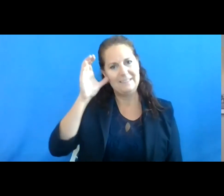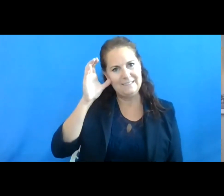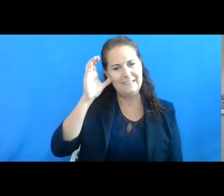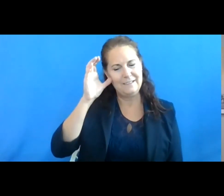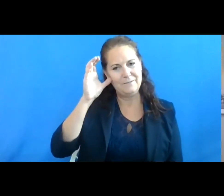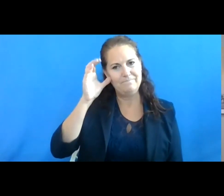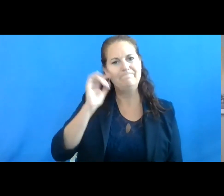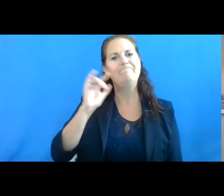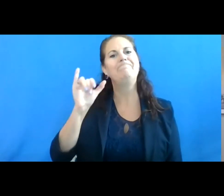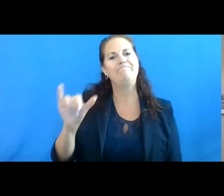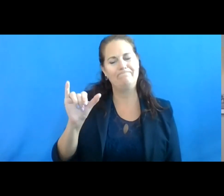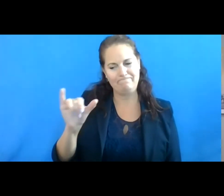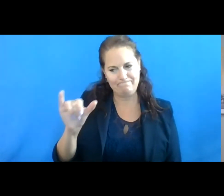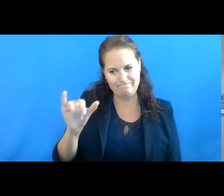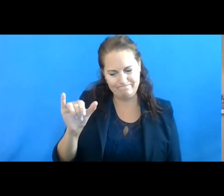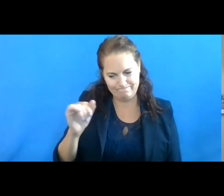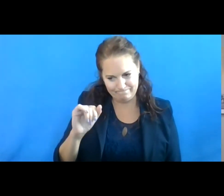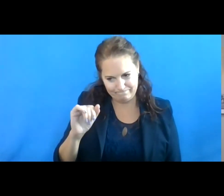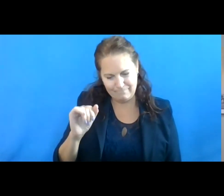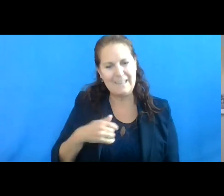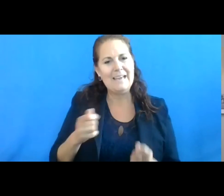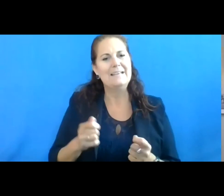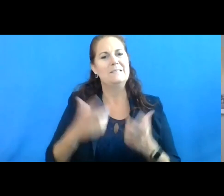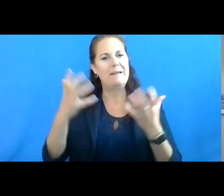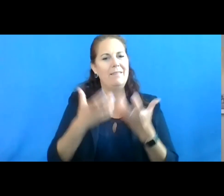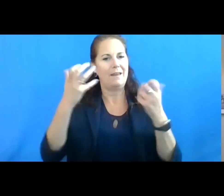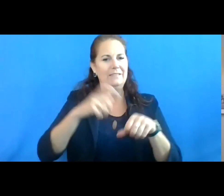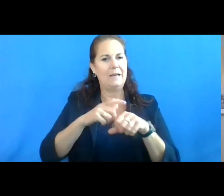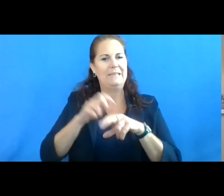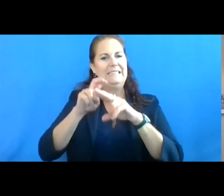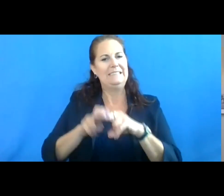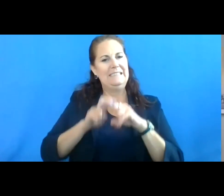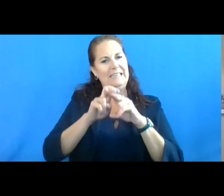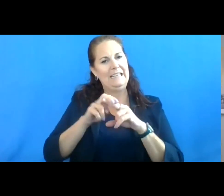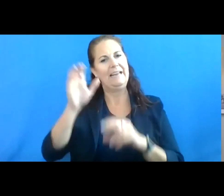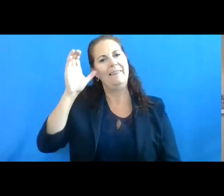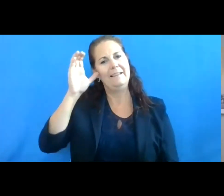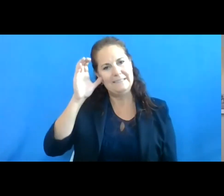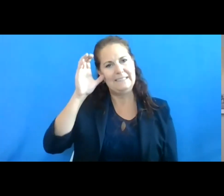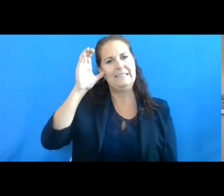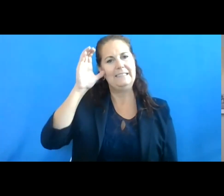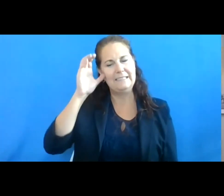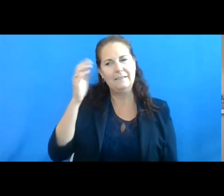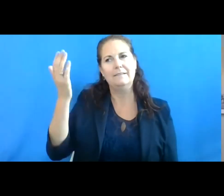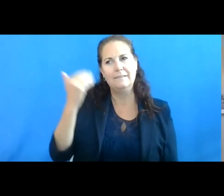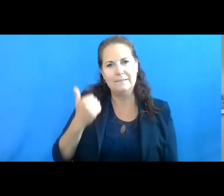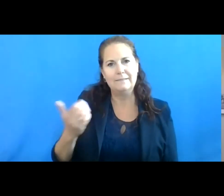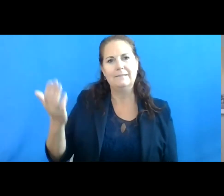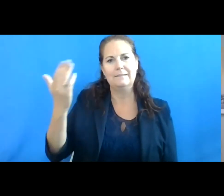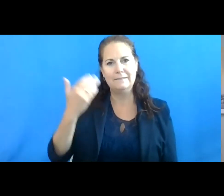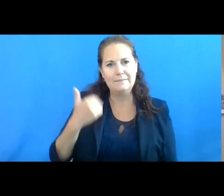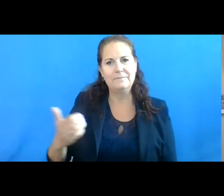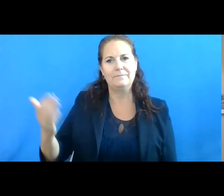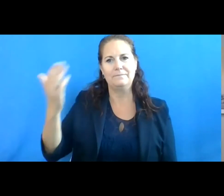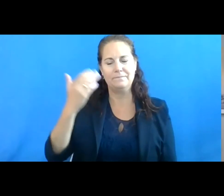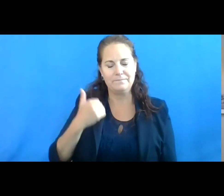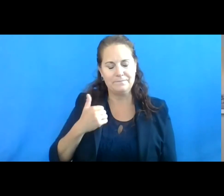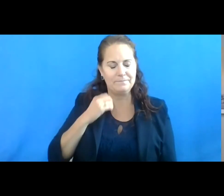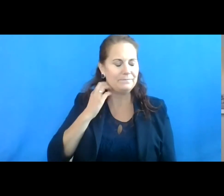I spent a lot of time sitting and listening, and that’s why yesterday I commented like